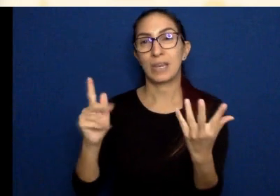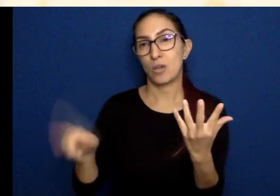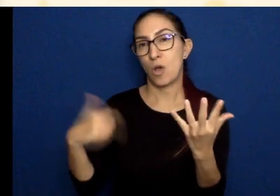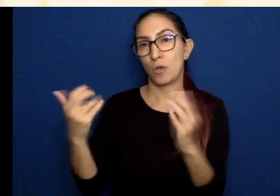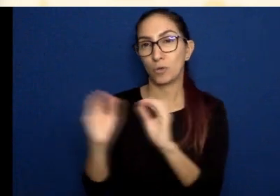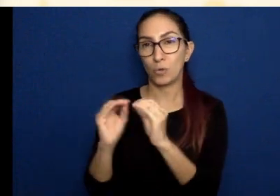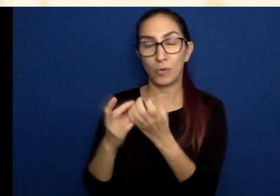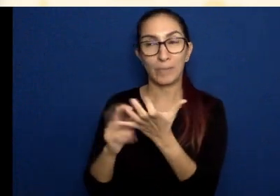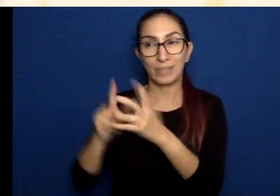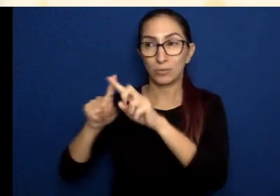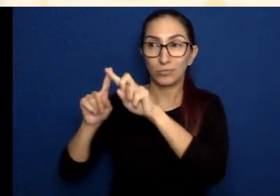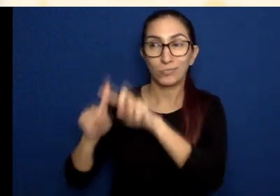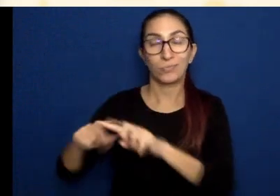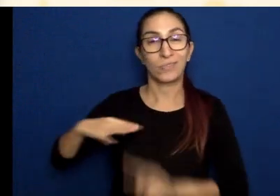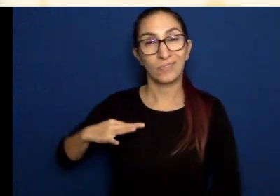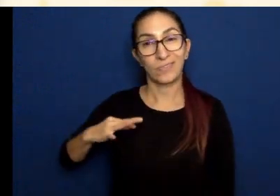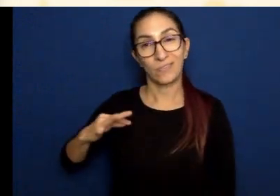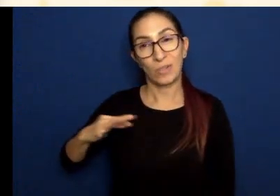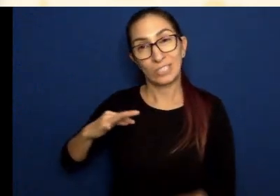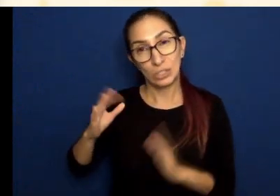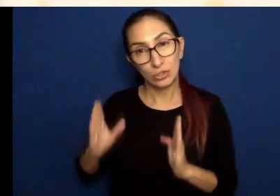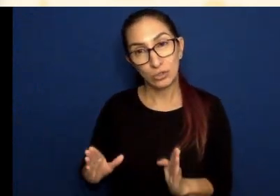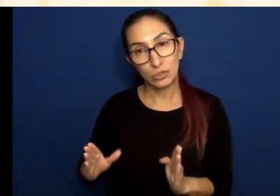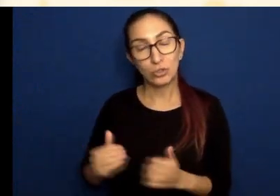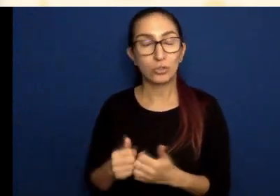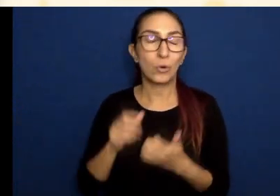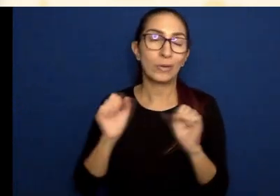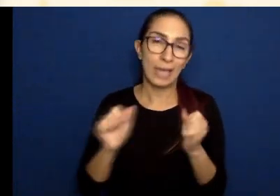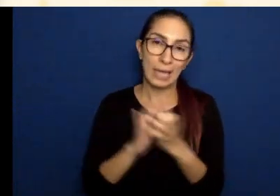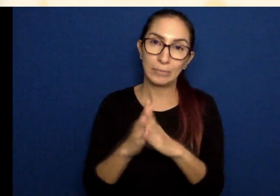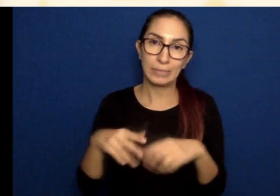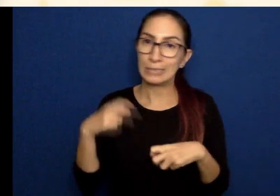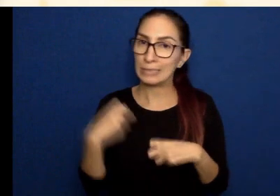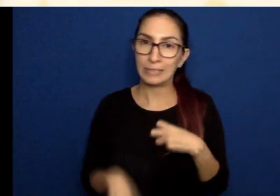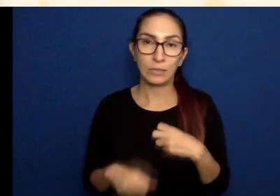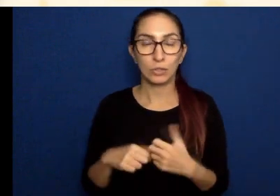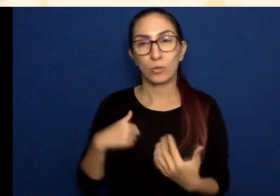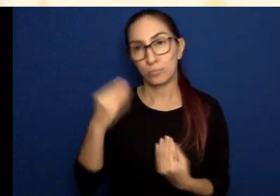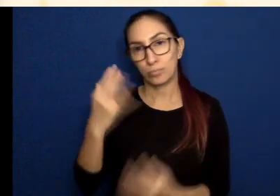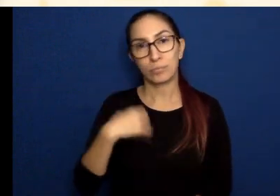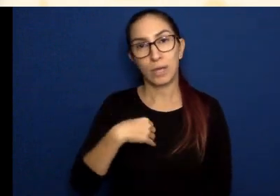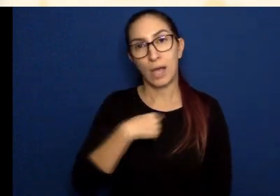So it can be very difficult. So I apologize that I did not answer that.